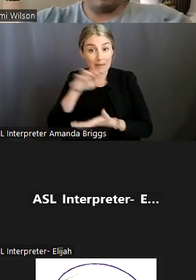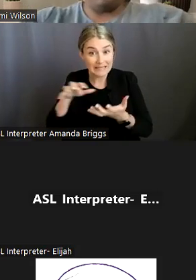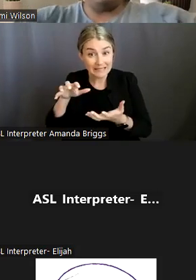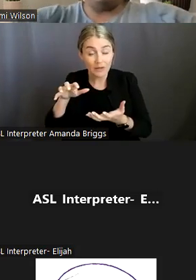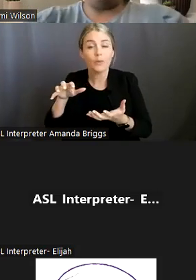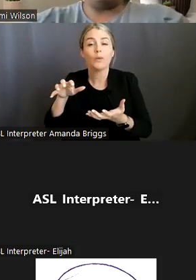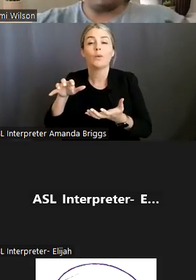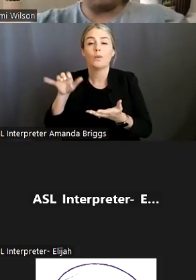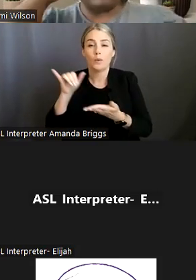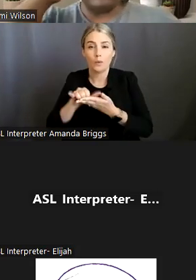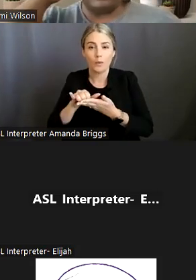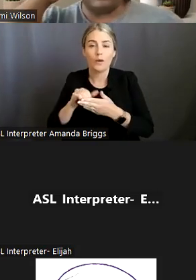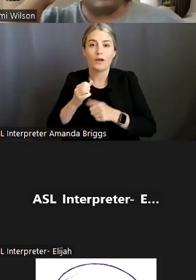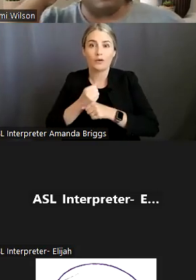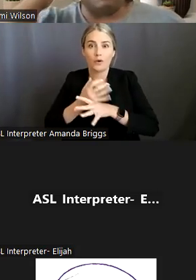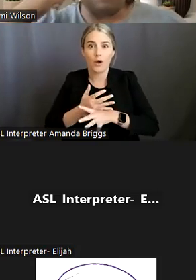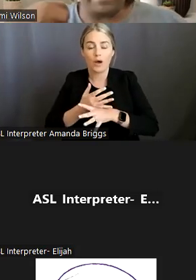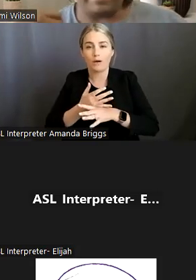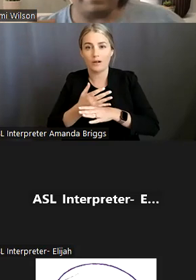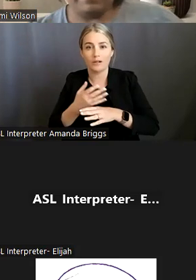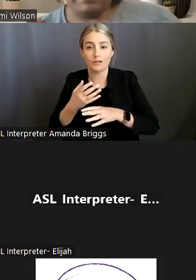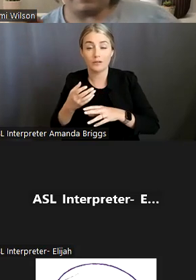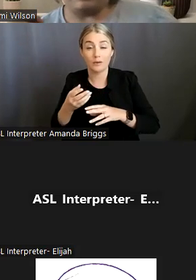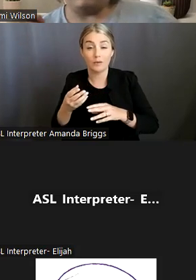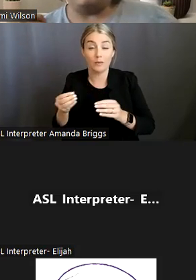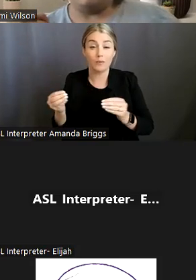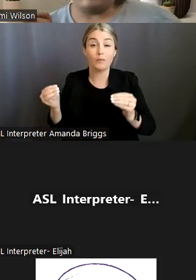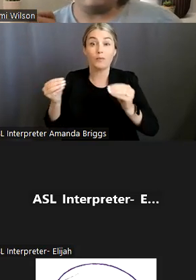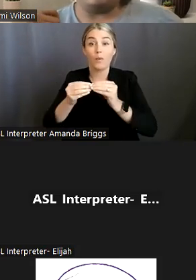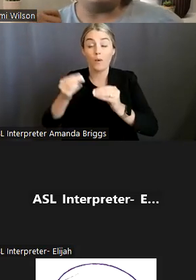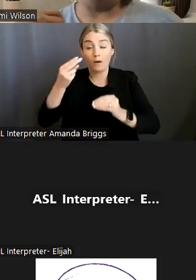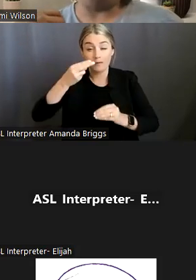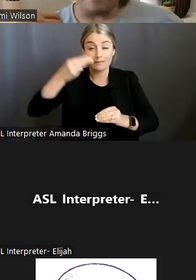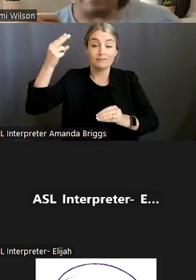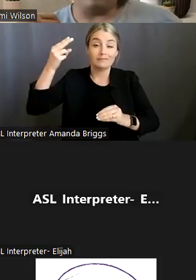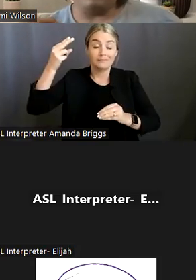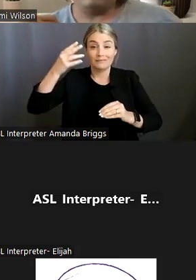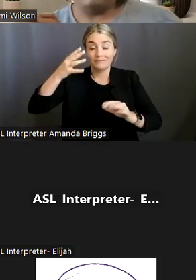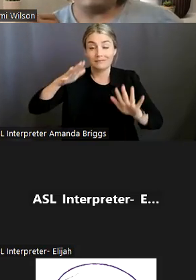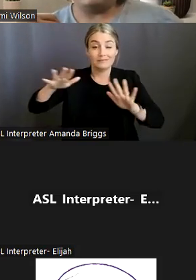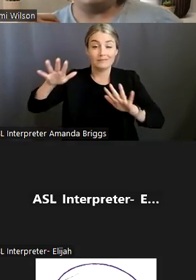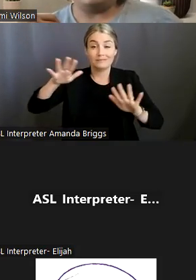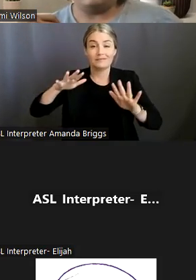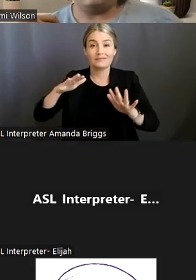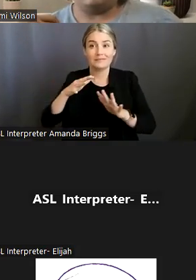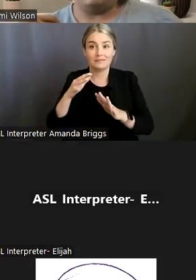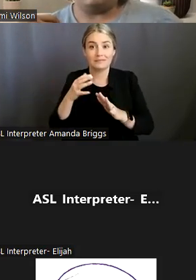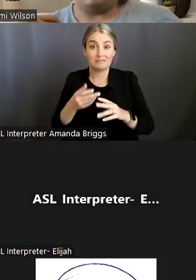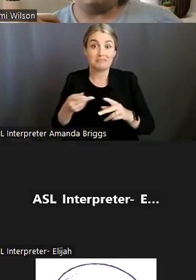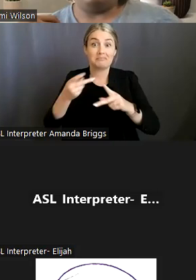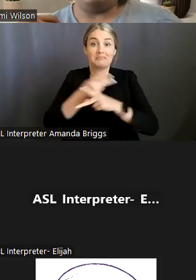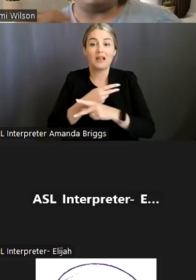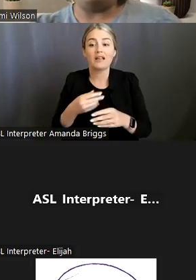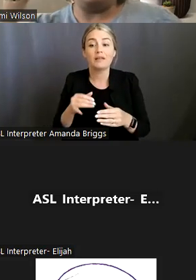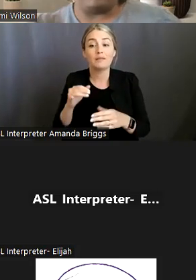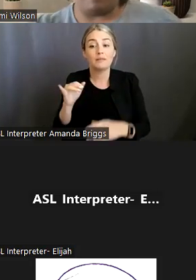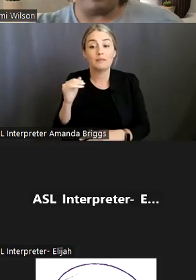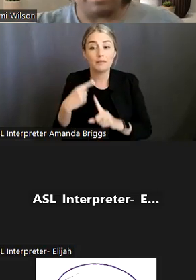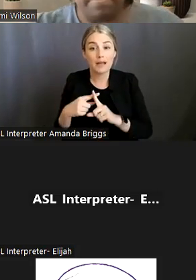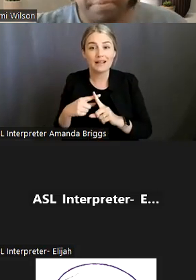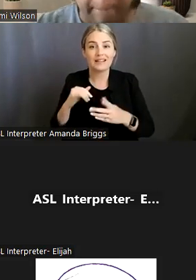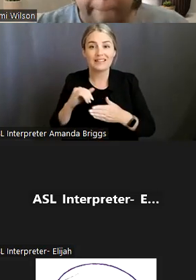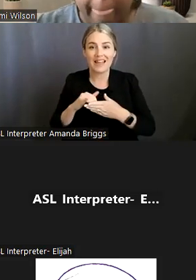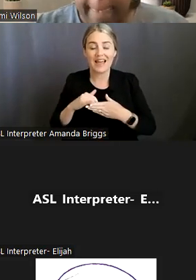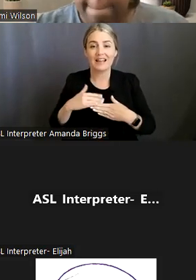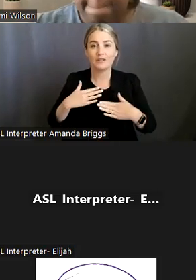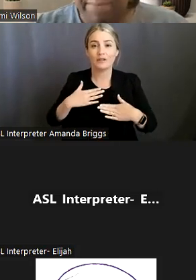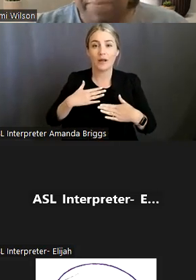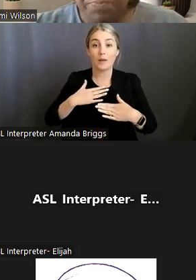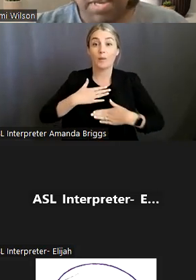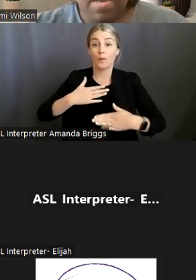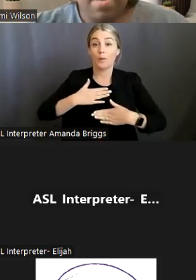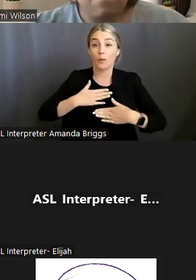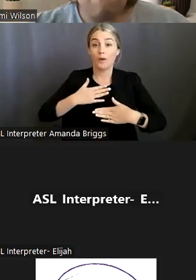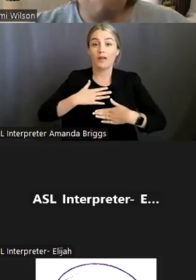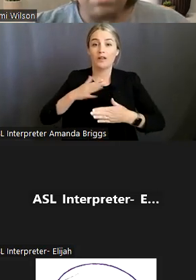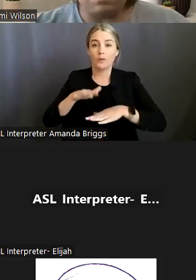boost or increased euphoria, as well as the respiratory depression.